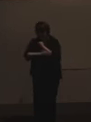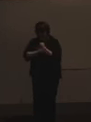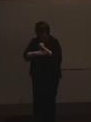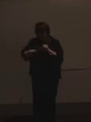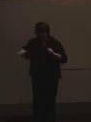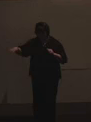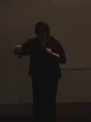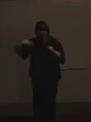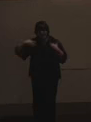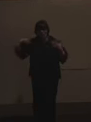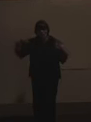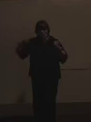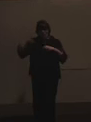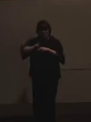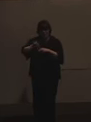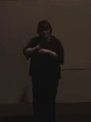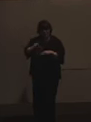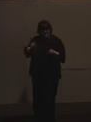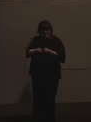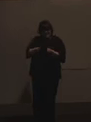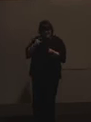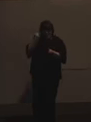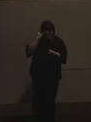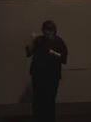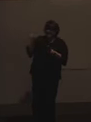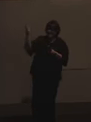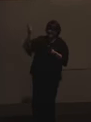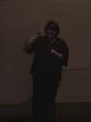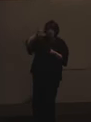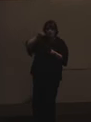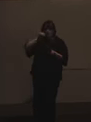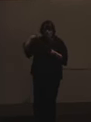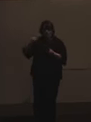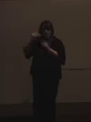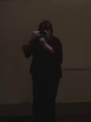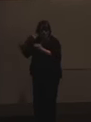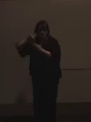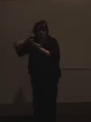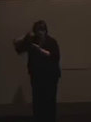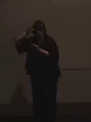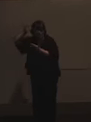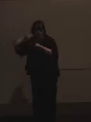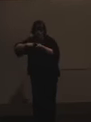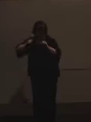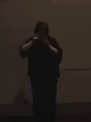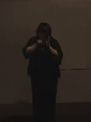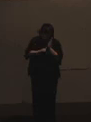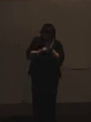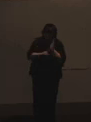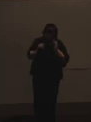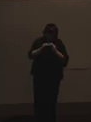to limit it by this concept. So I like to explore more and more about the new architecture.